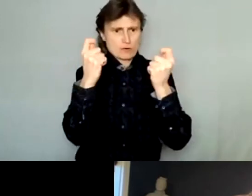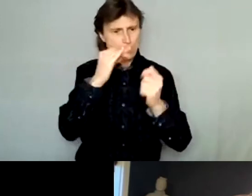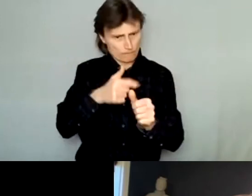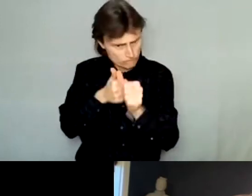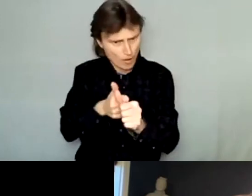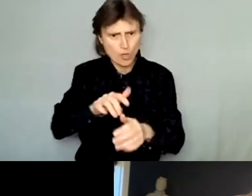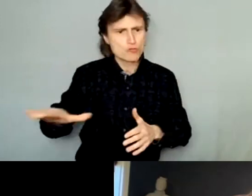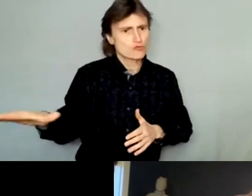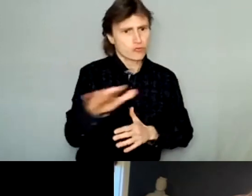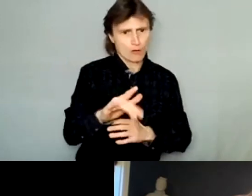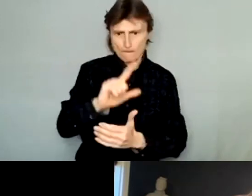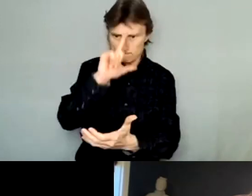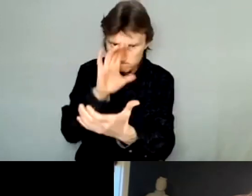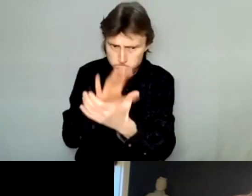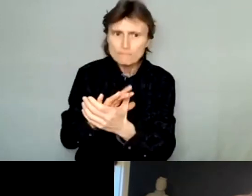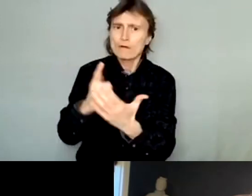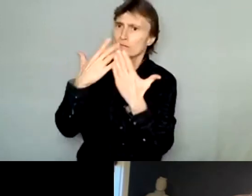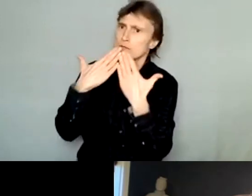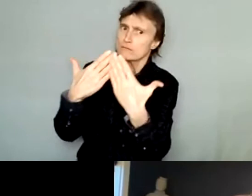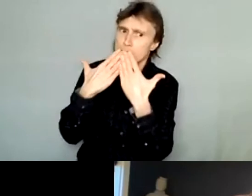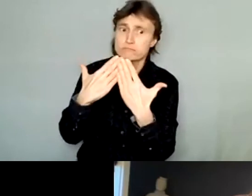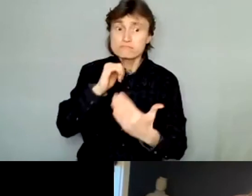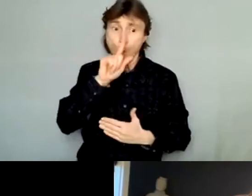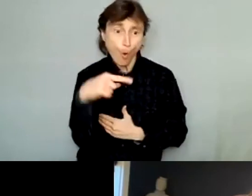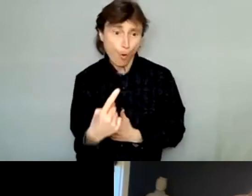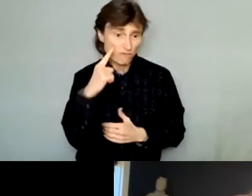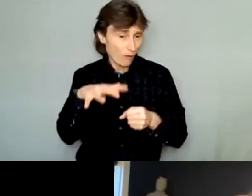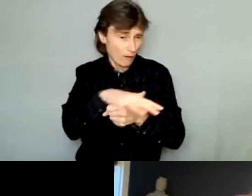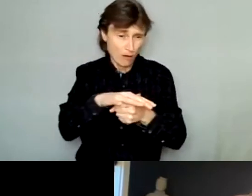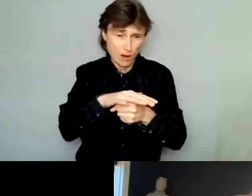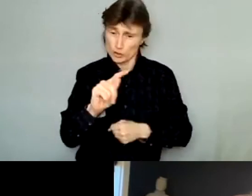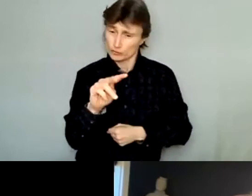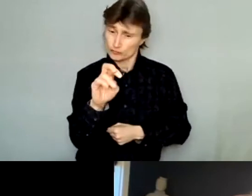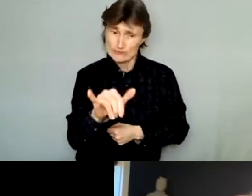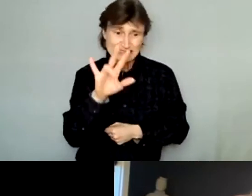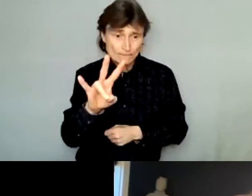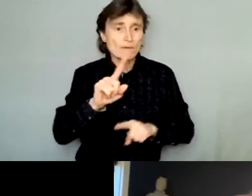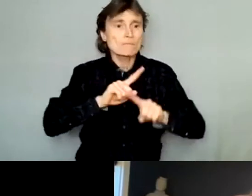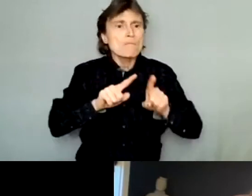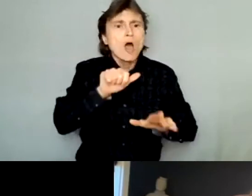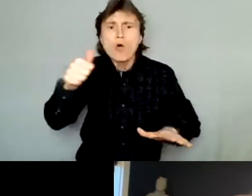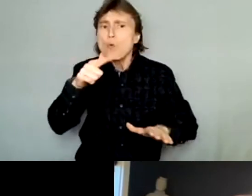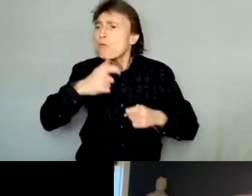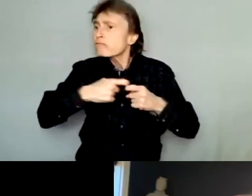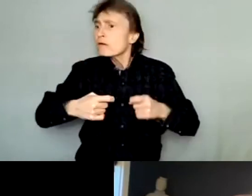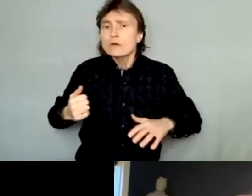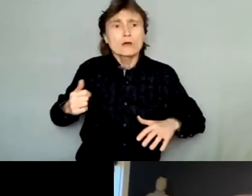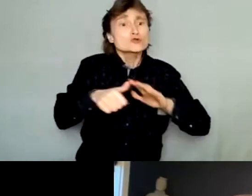7 but from all over Turtle Island can go to gather and be with each other.